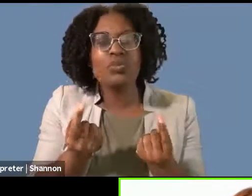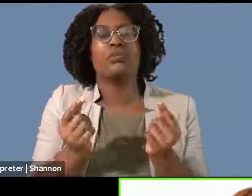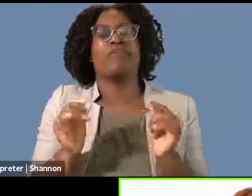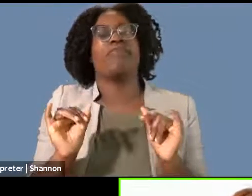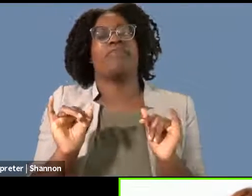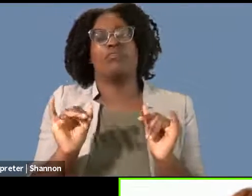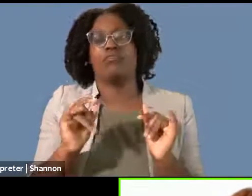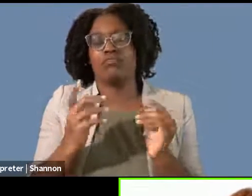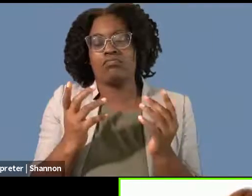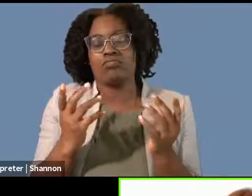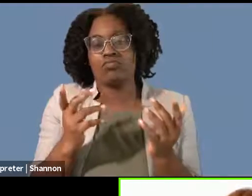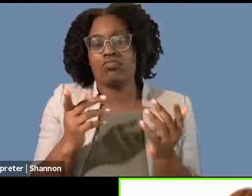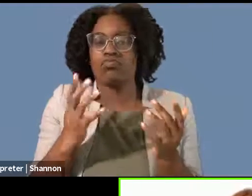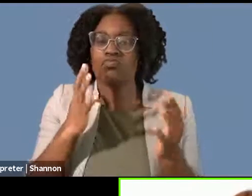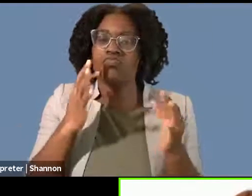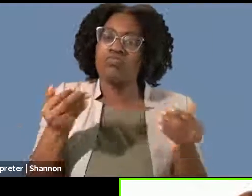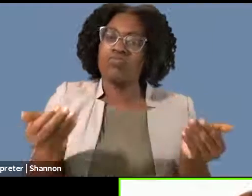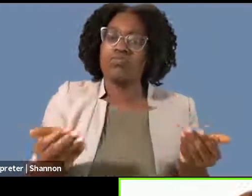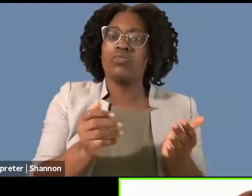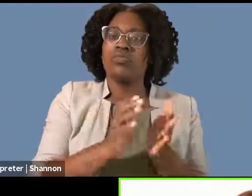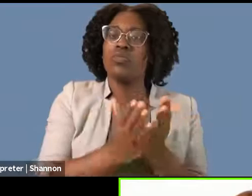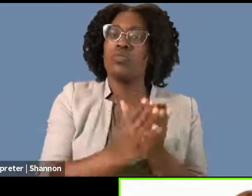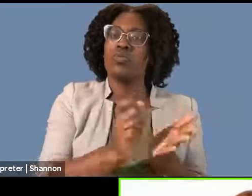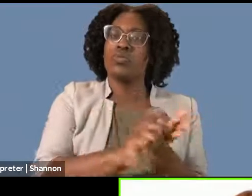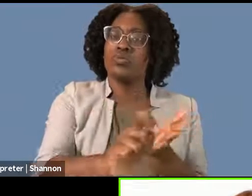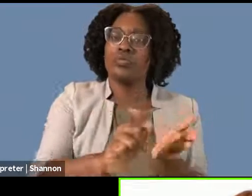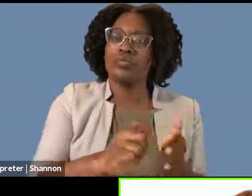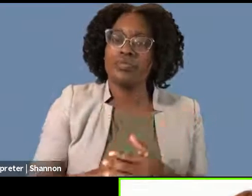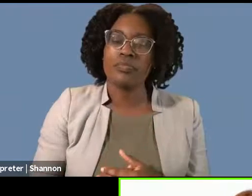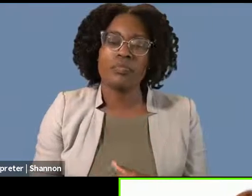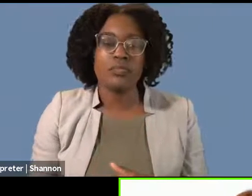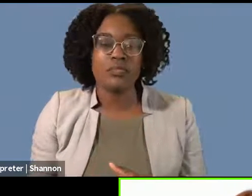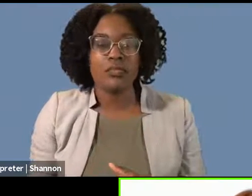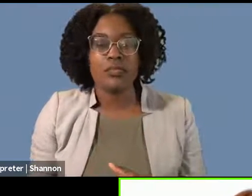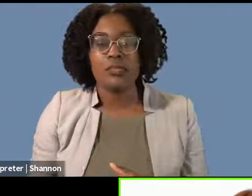kind of break it down. TERRI GIVENS: Yes. MELINDA EPLER: First, let's start with radical